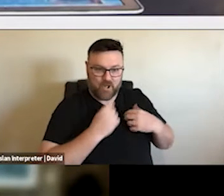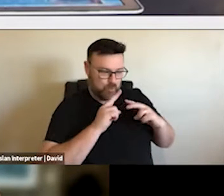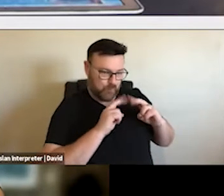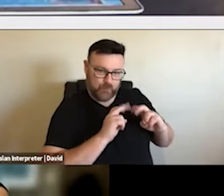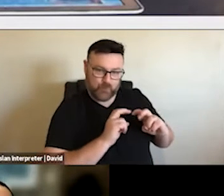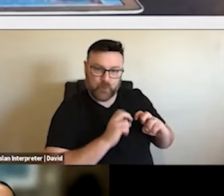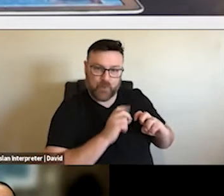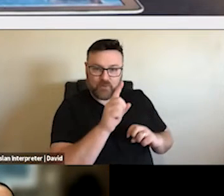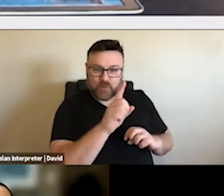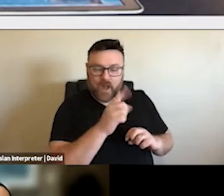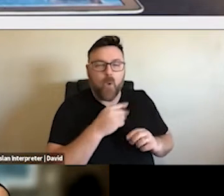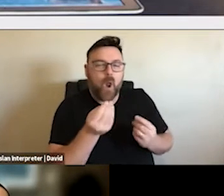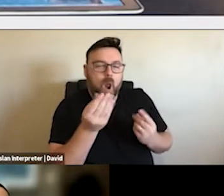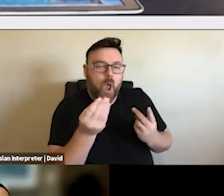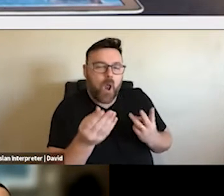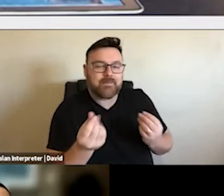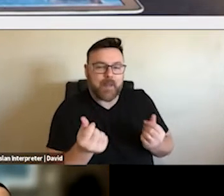today.